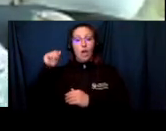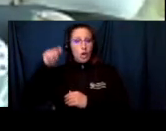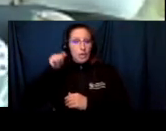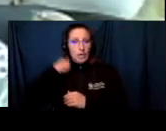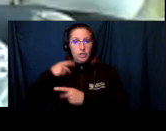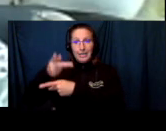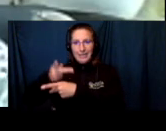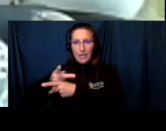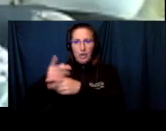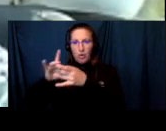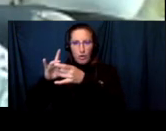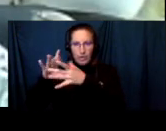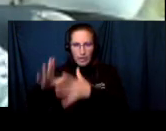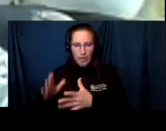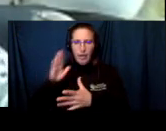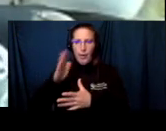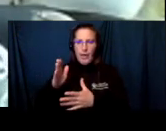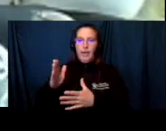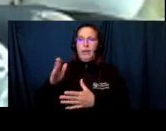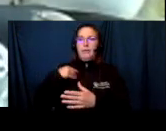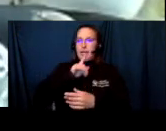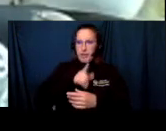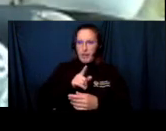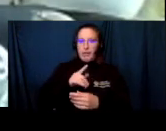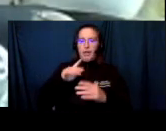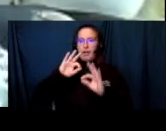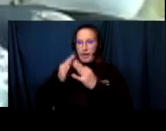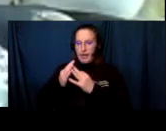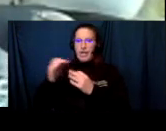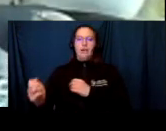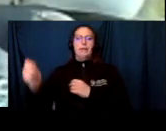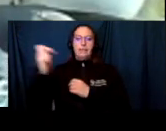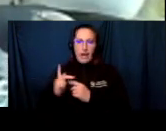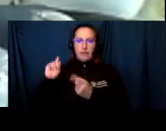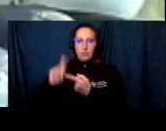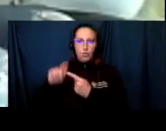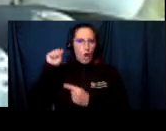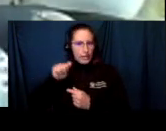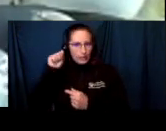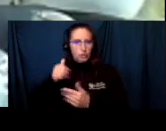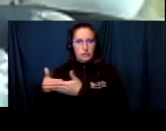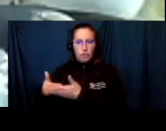make sure that families are getting into back into audiology services and are not being lost to